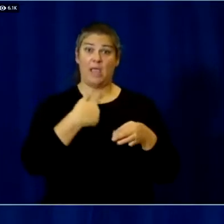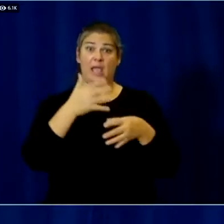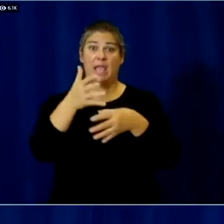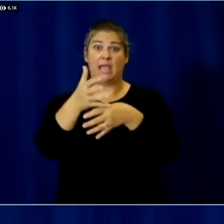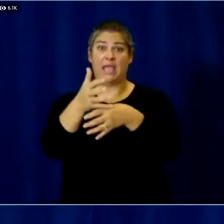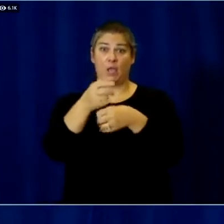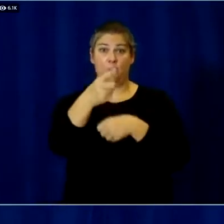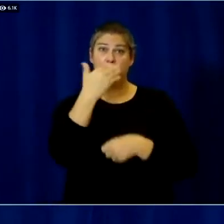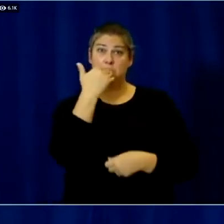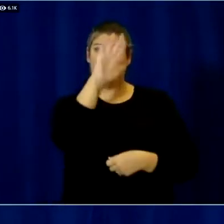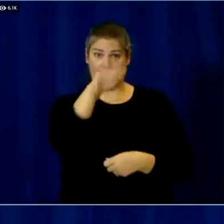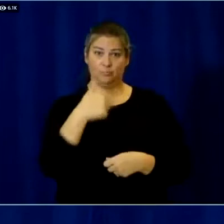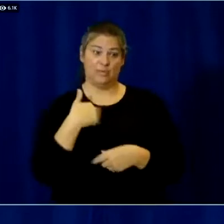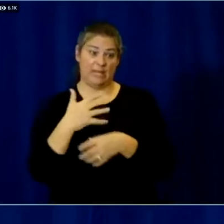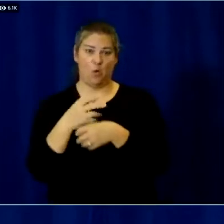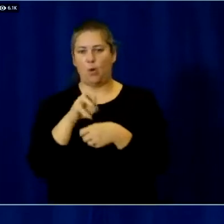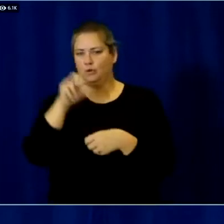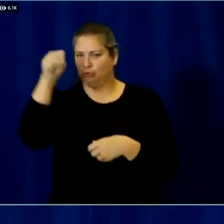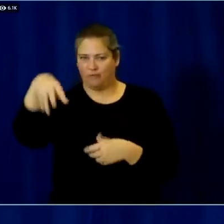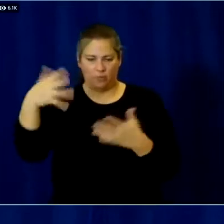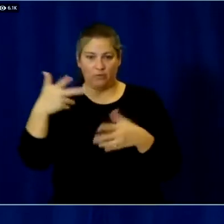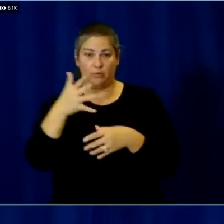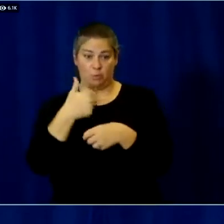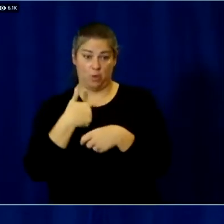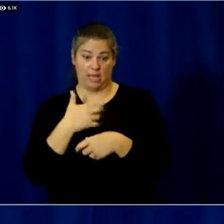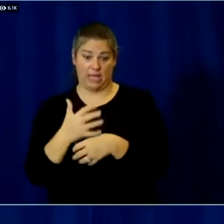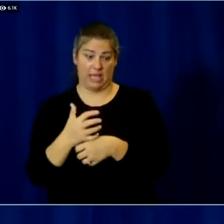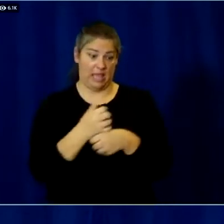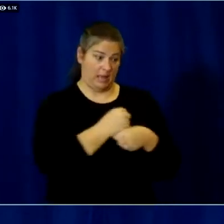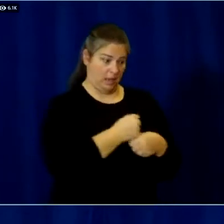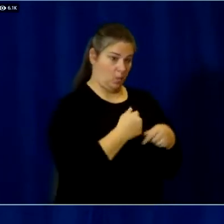And then you just got another ballot envelope like anybody else in the bin. That's how we keep your vote secret.